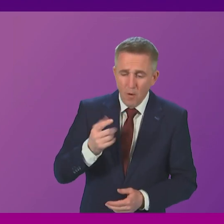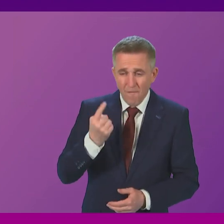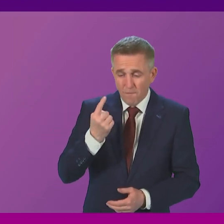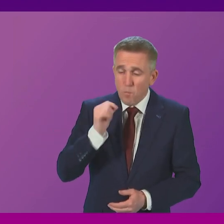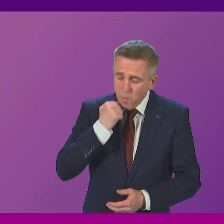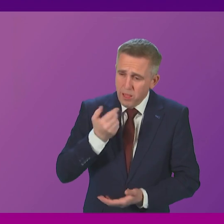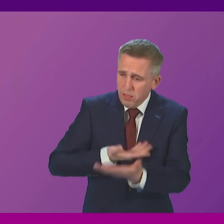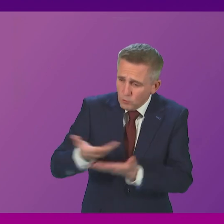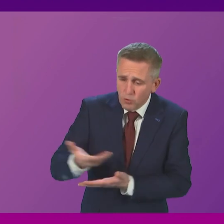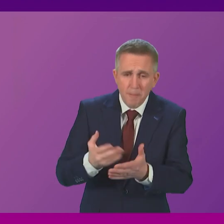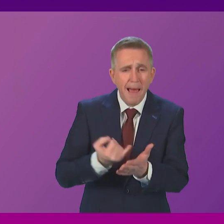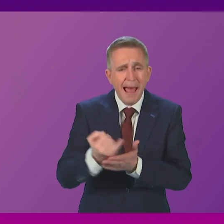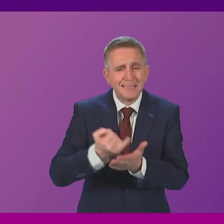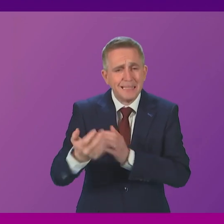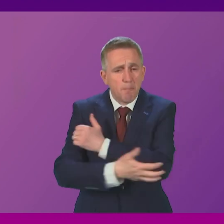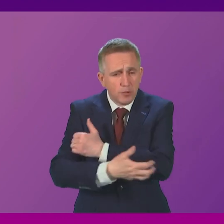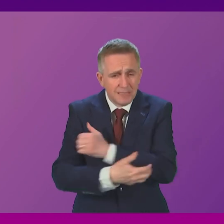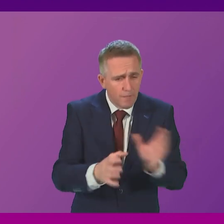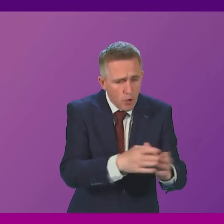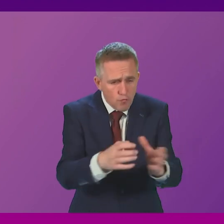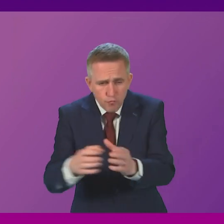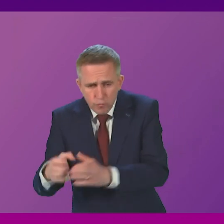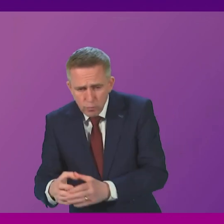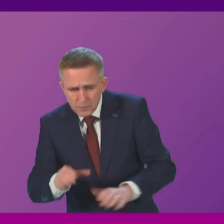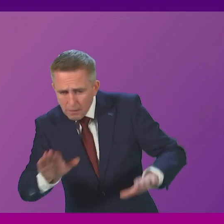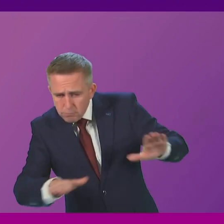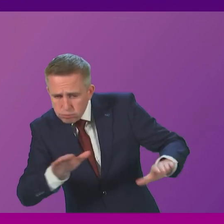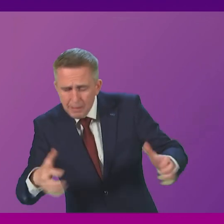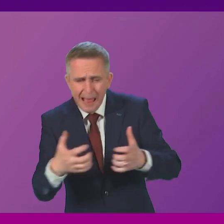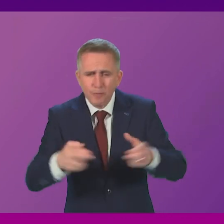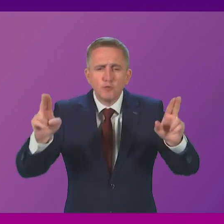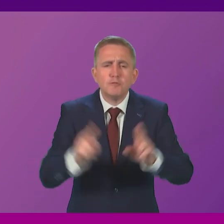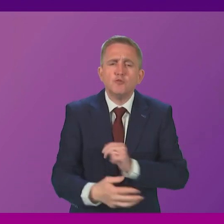what more we can do, within our devolved powers, to tackle child poverty.